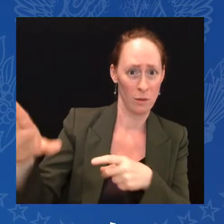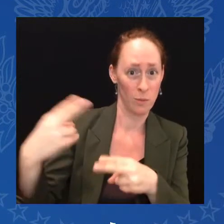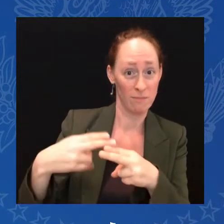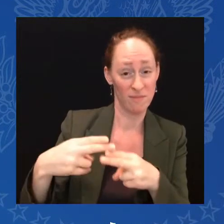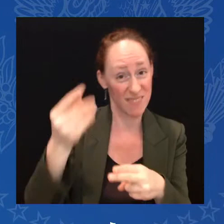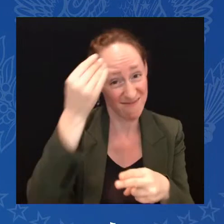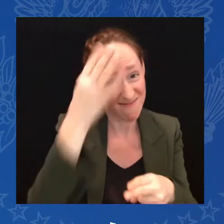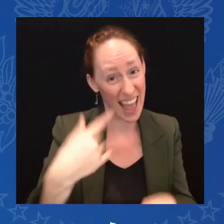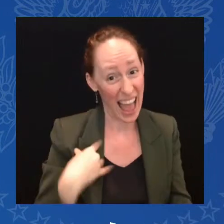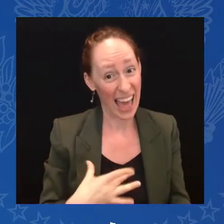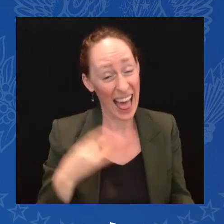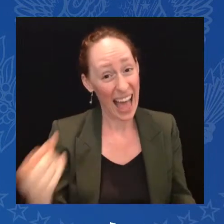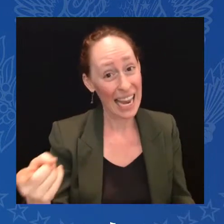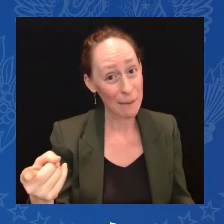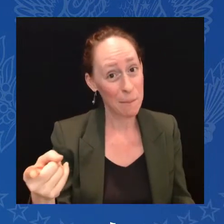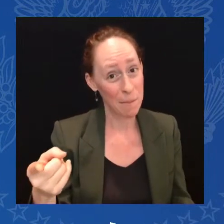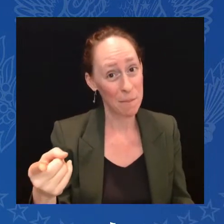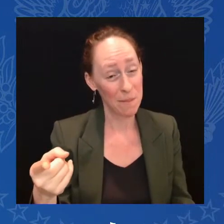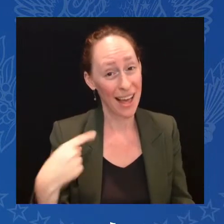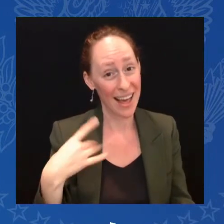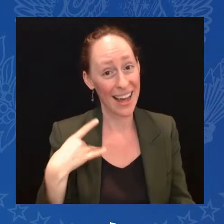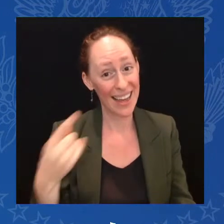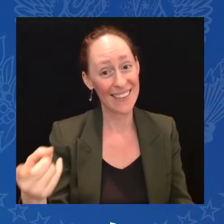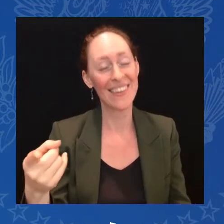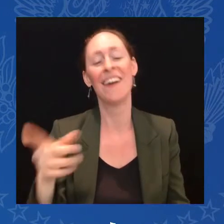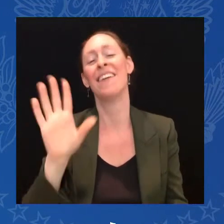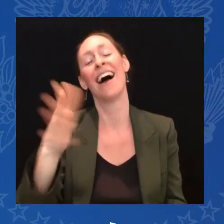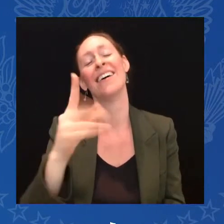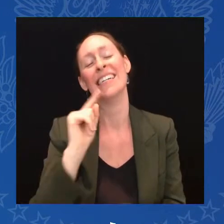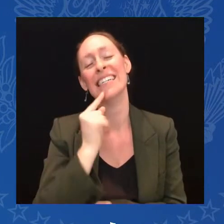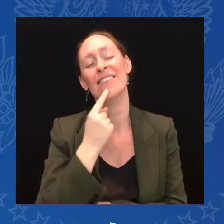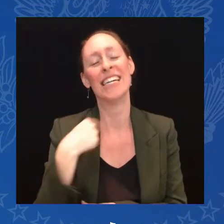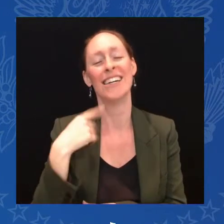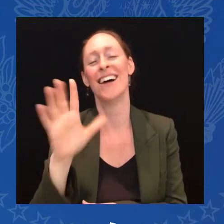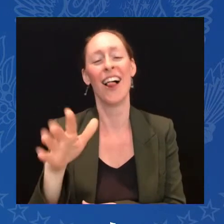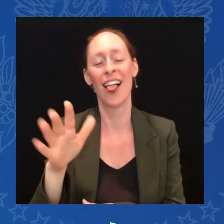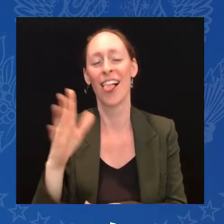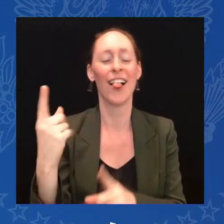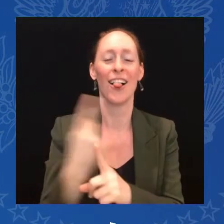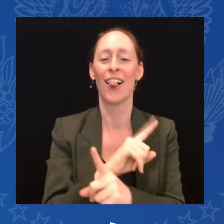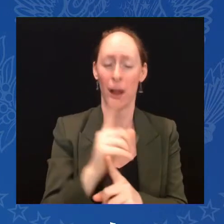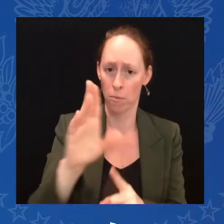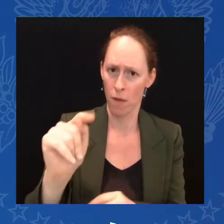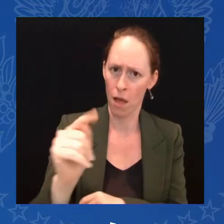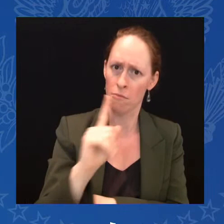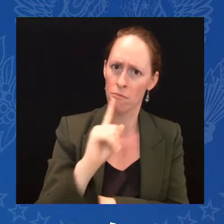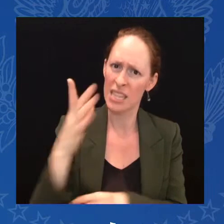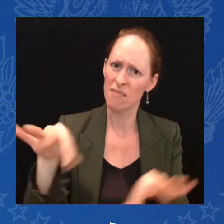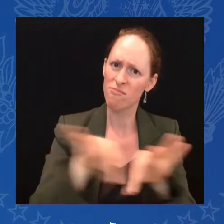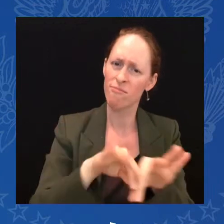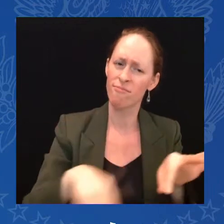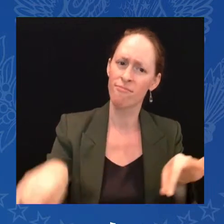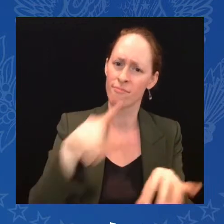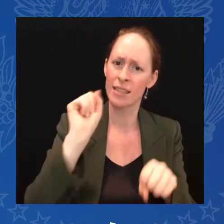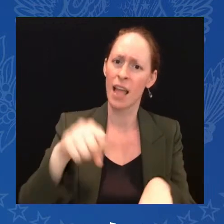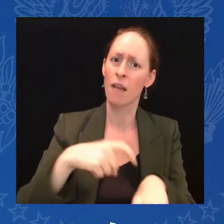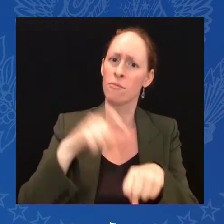But all kidding aside, we've been able to work together and I appreciate it very much. And I don't know whether Dick Durbin is here.